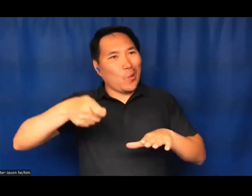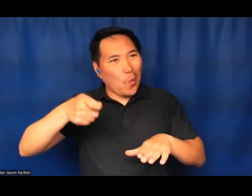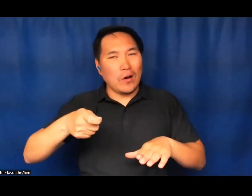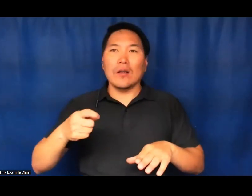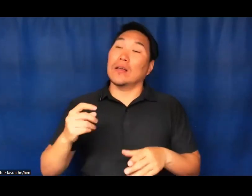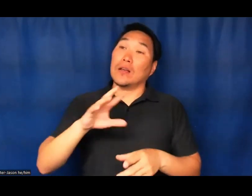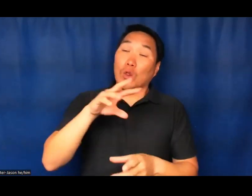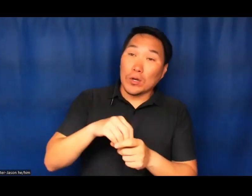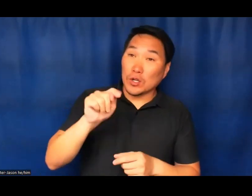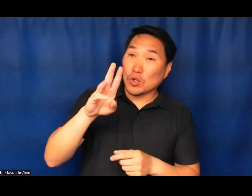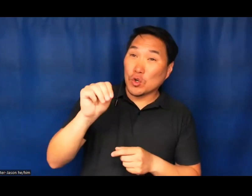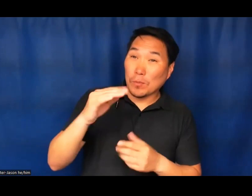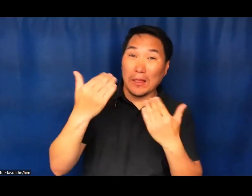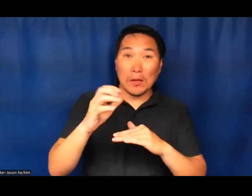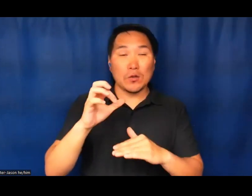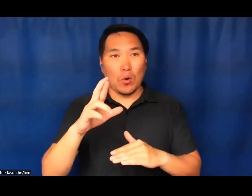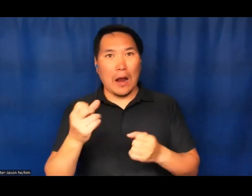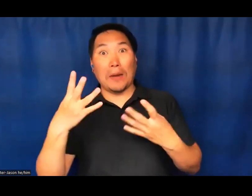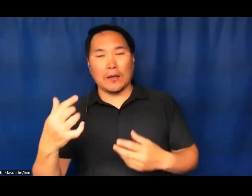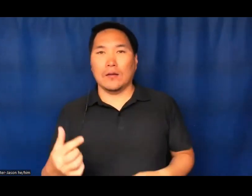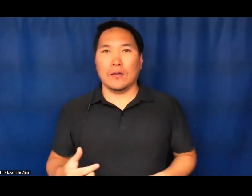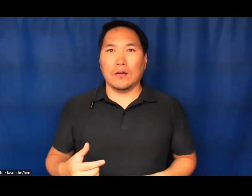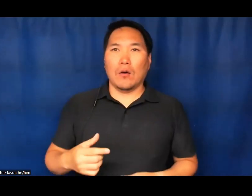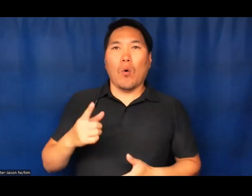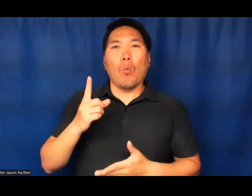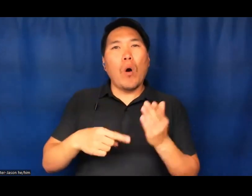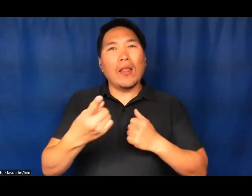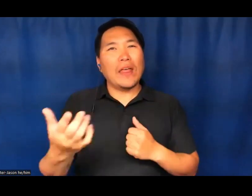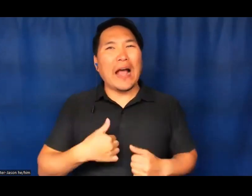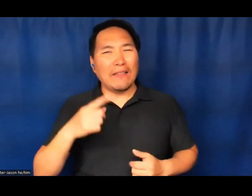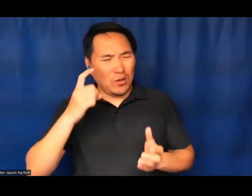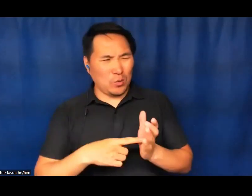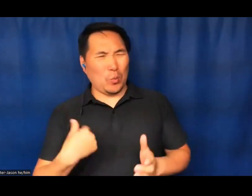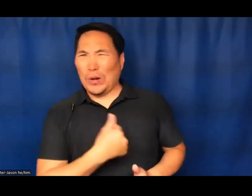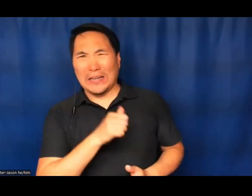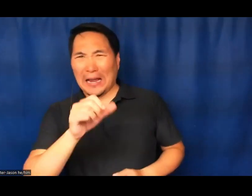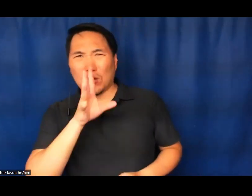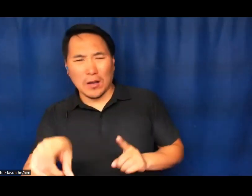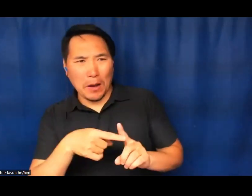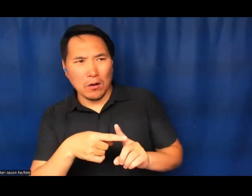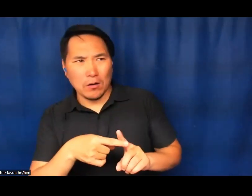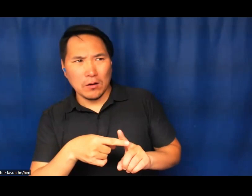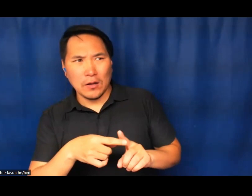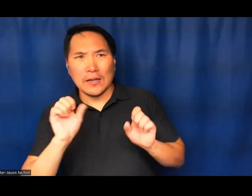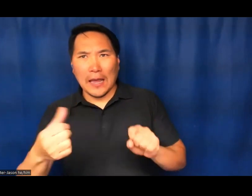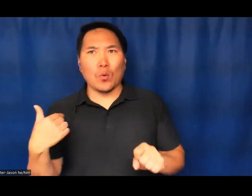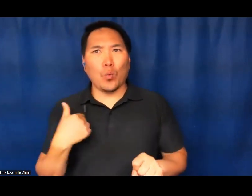One thing to me that's puzzling not part of the conversation is restricting the Court's appellate jurisdiction.